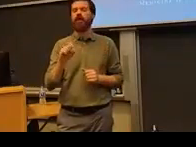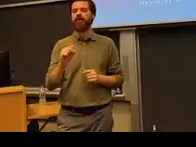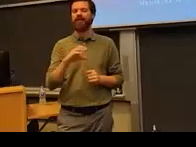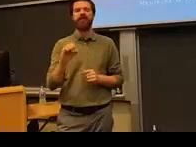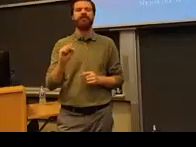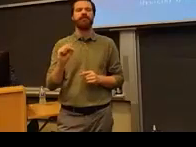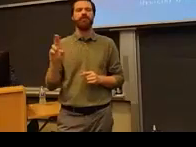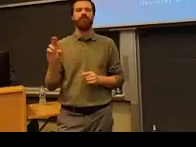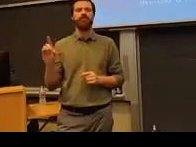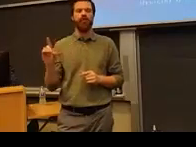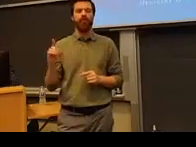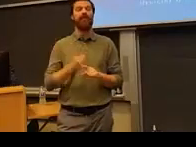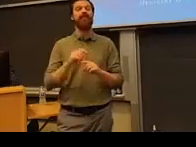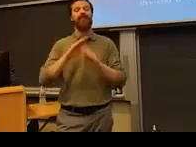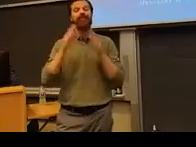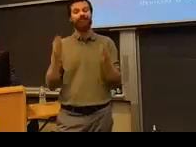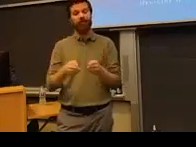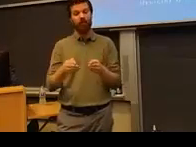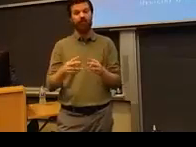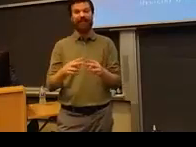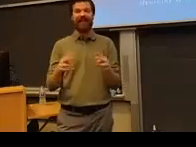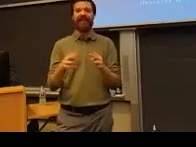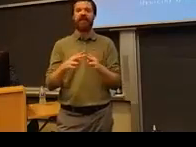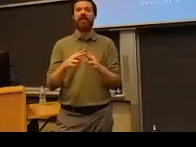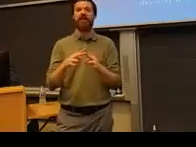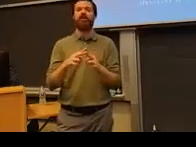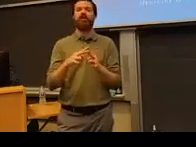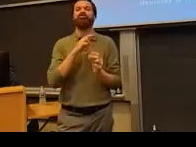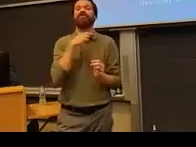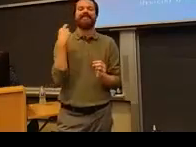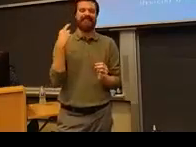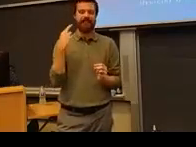focus there is that the the very risky repeat heart surgeries appear to be increasing over